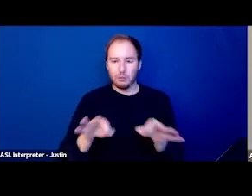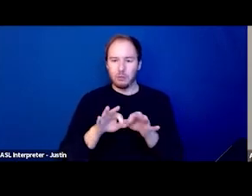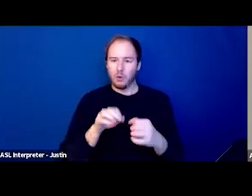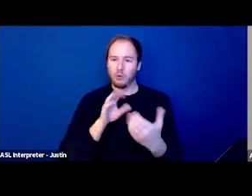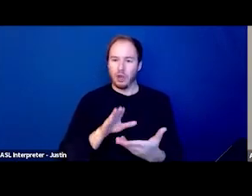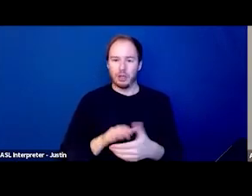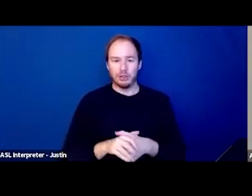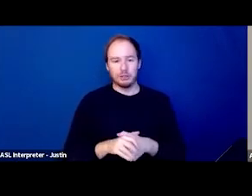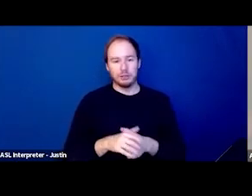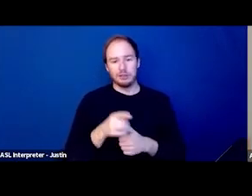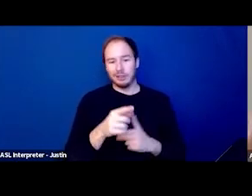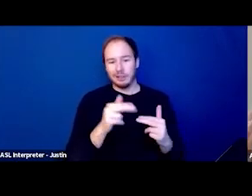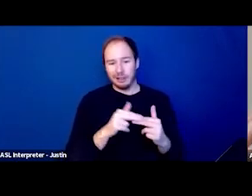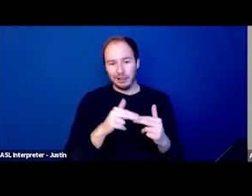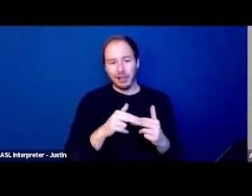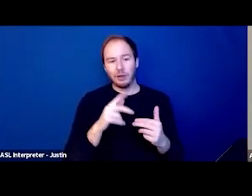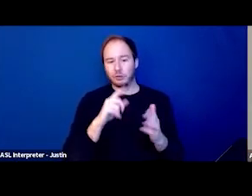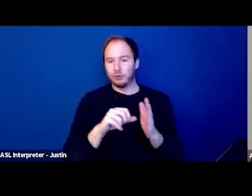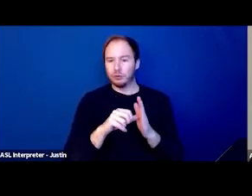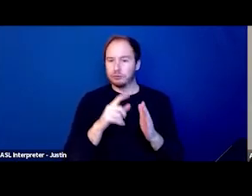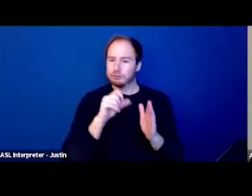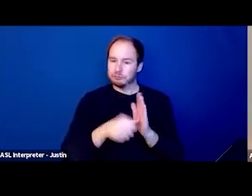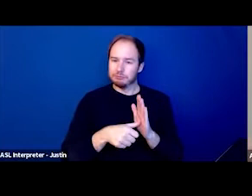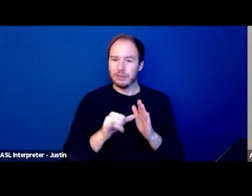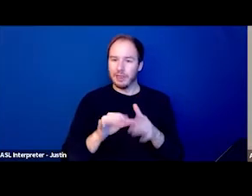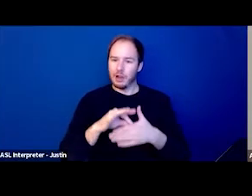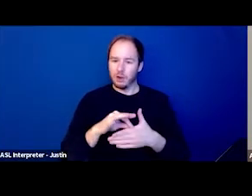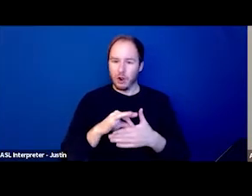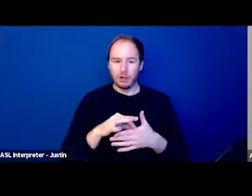we really just wanted to provide that context, you know, as a recap and a refresher